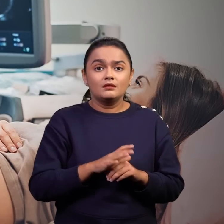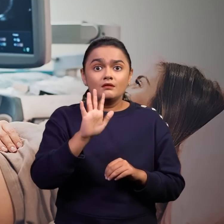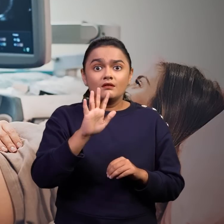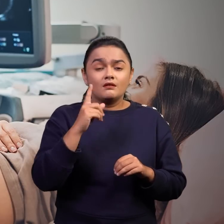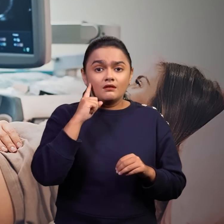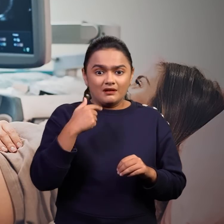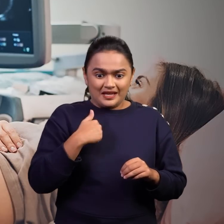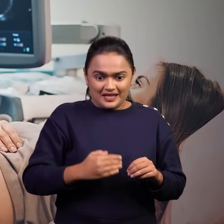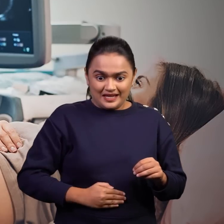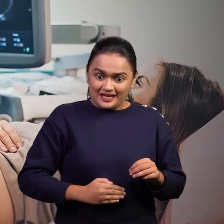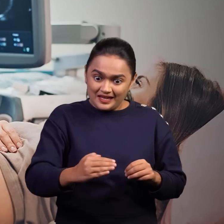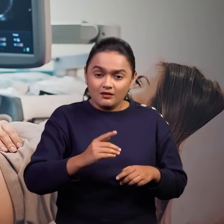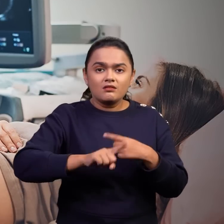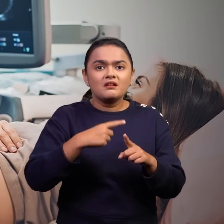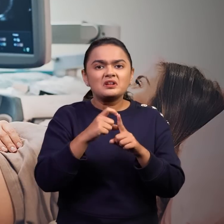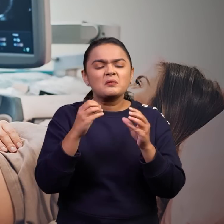Does diabetes develop after pregnancy?